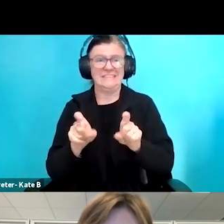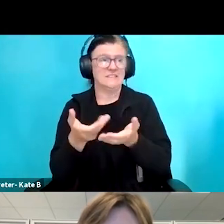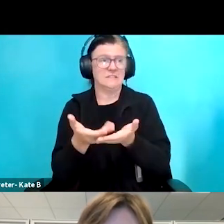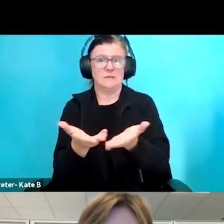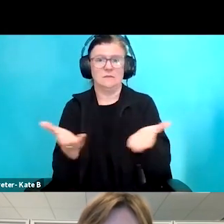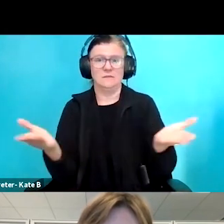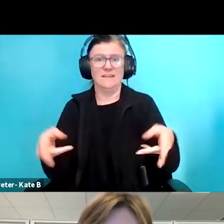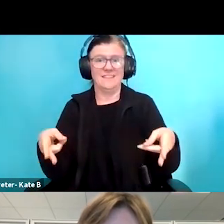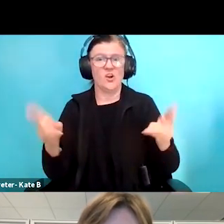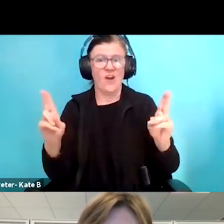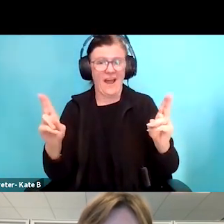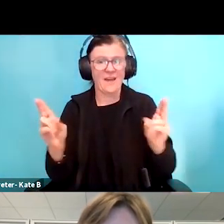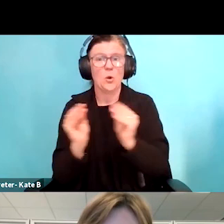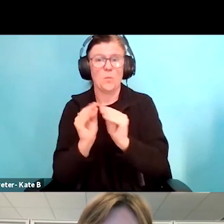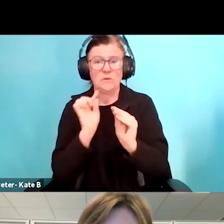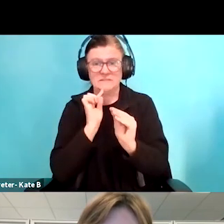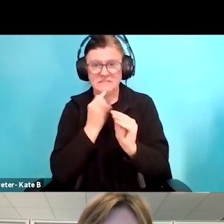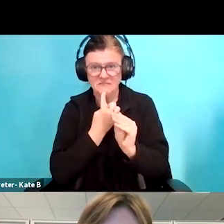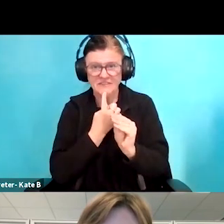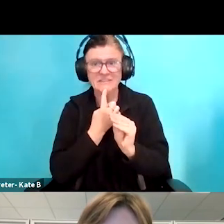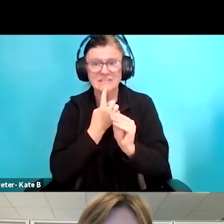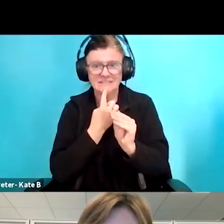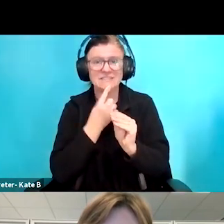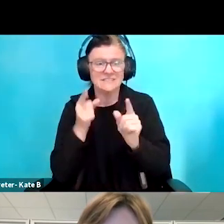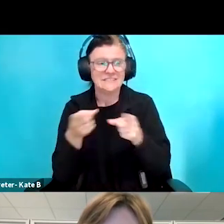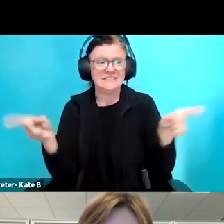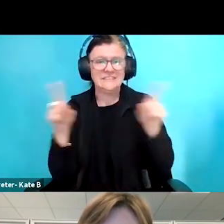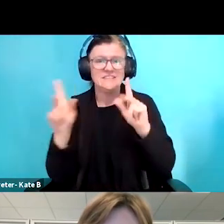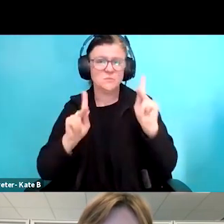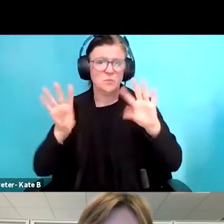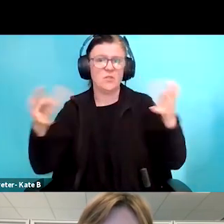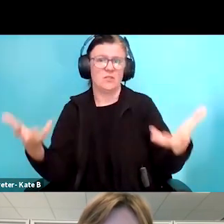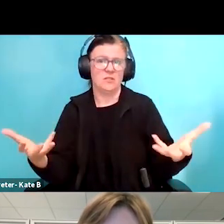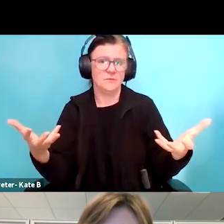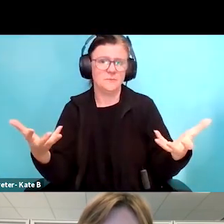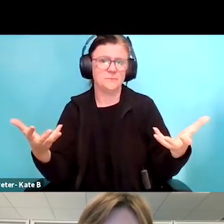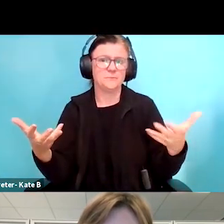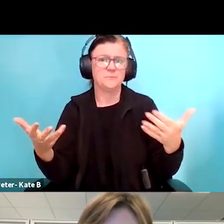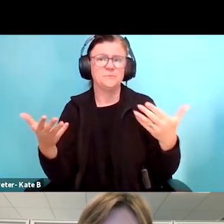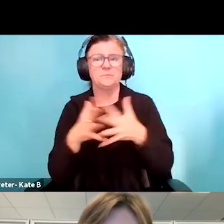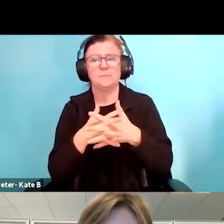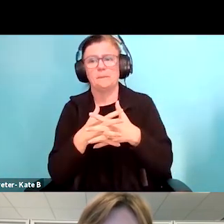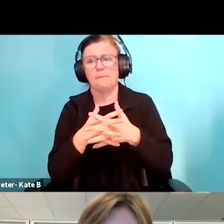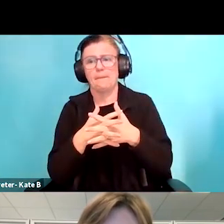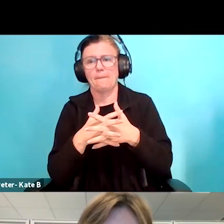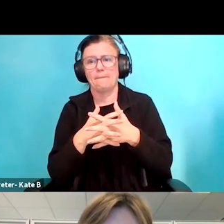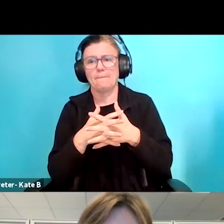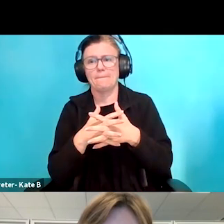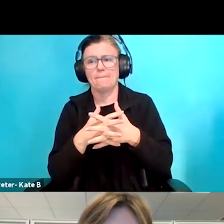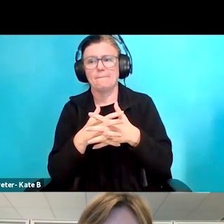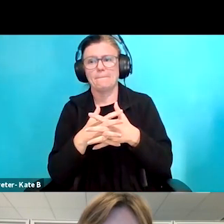higher or more severe in these populations and even though there may not be sharp differences